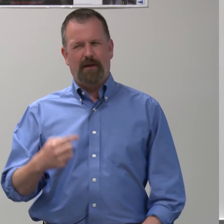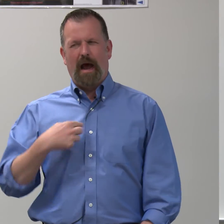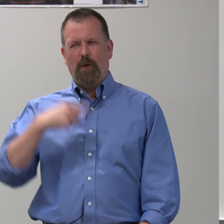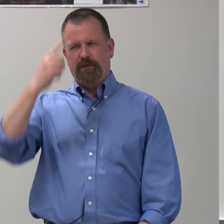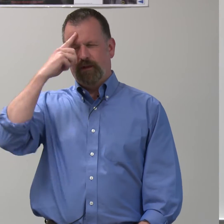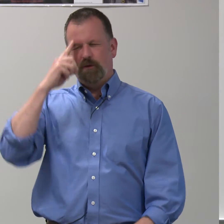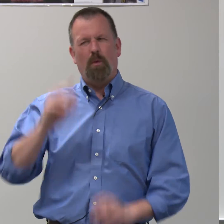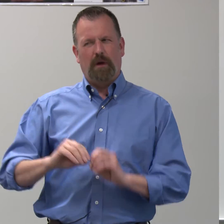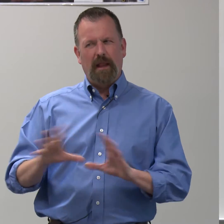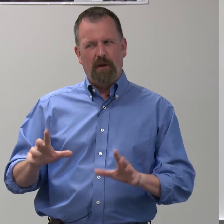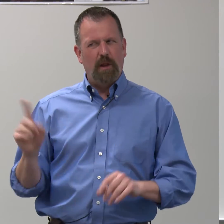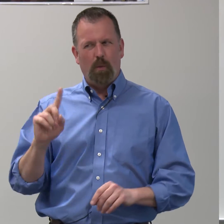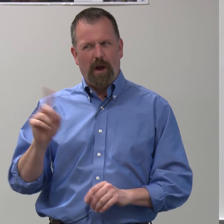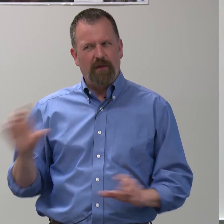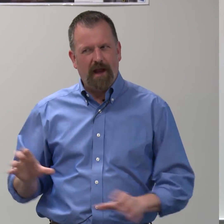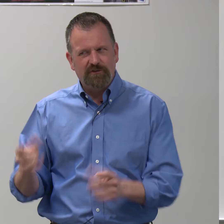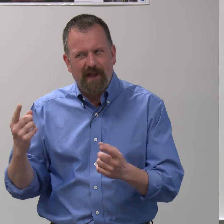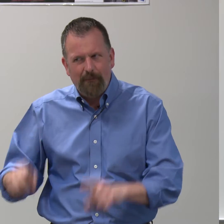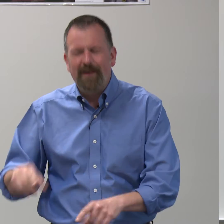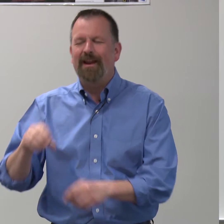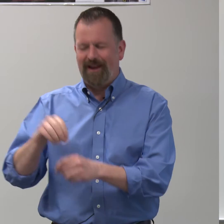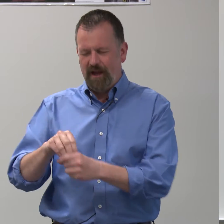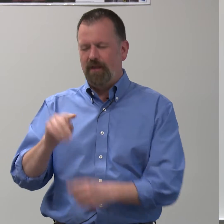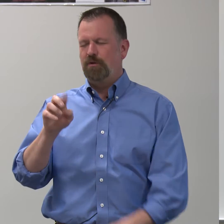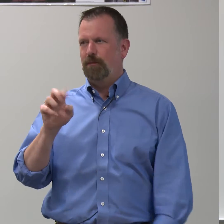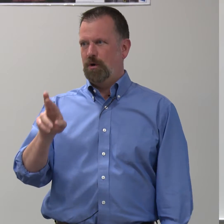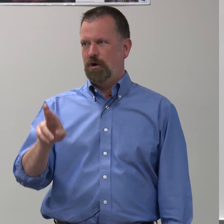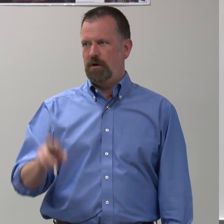within the tumor, and interestingly,